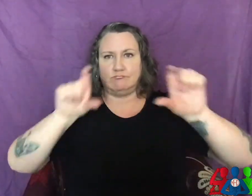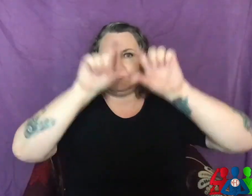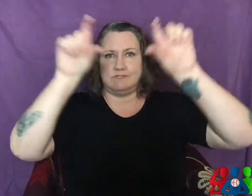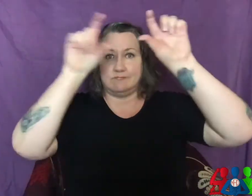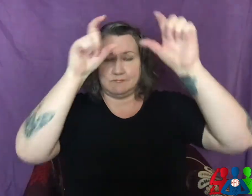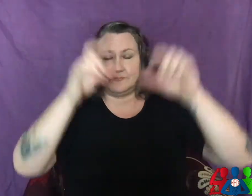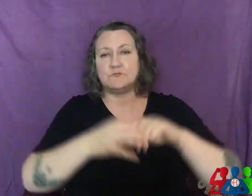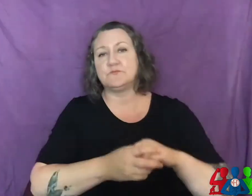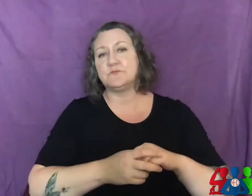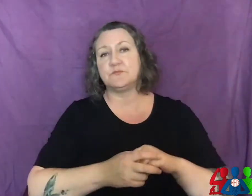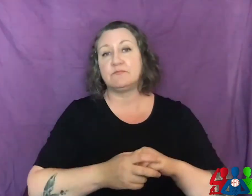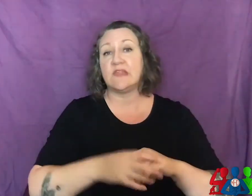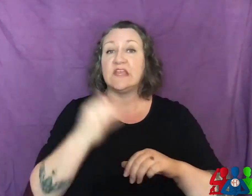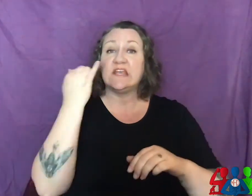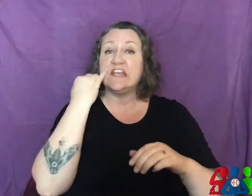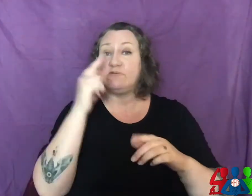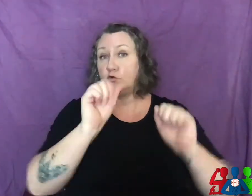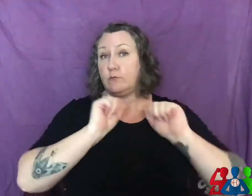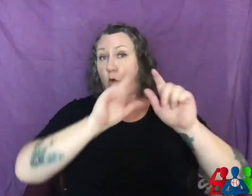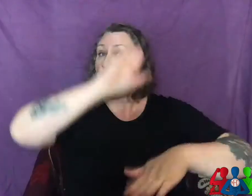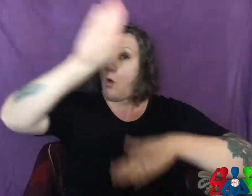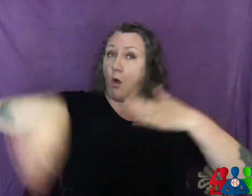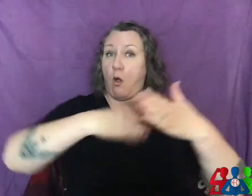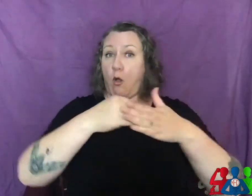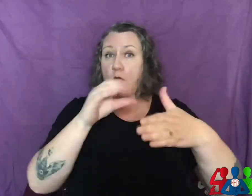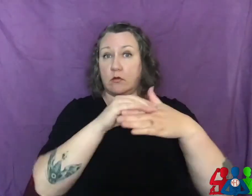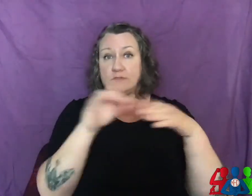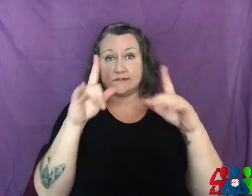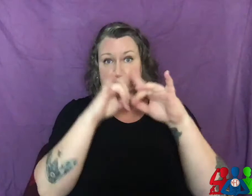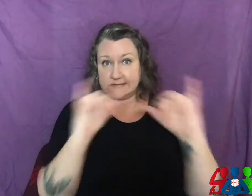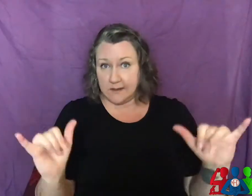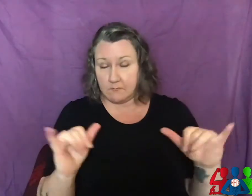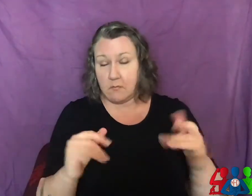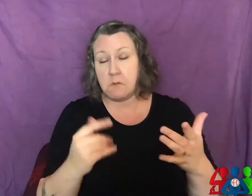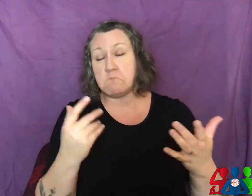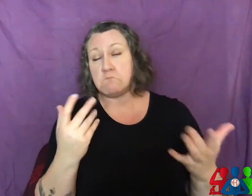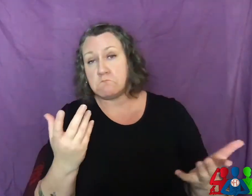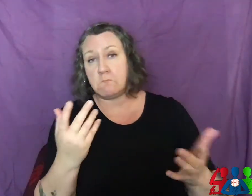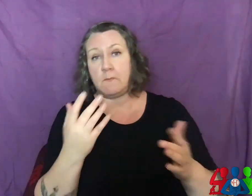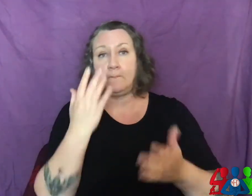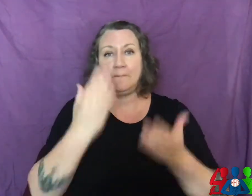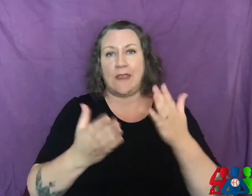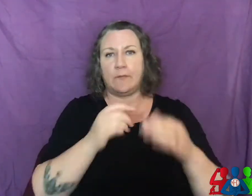goes on so that the oldest content would be toward the bottom. If you upload all of